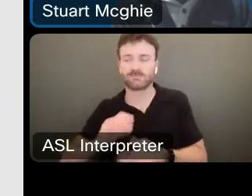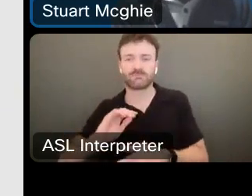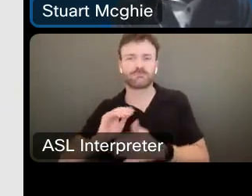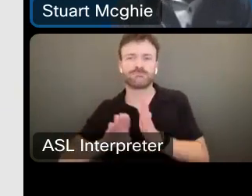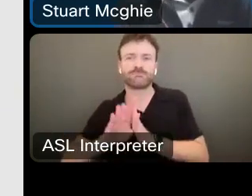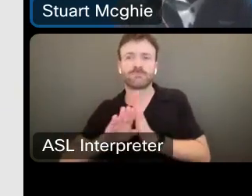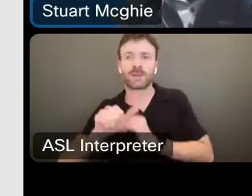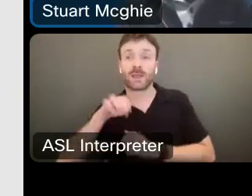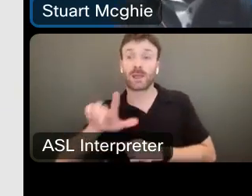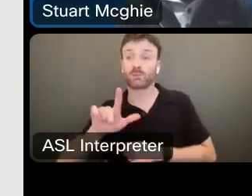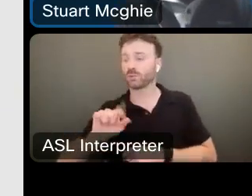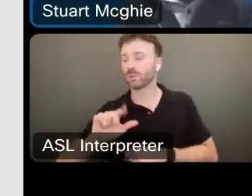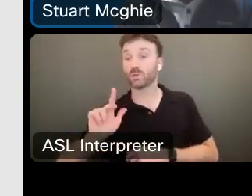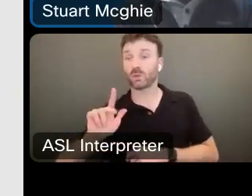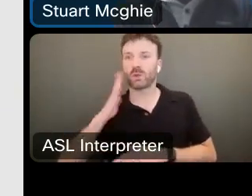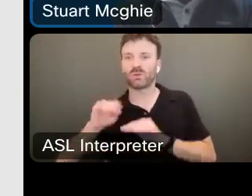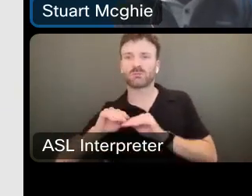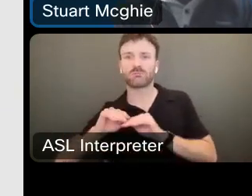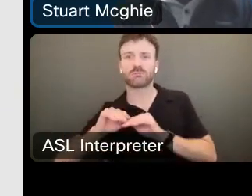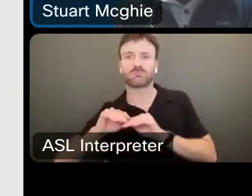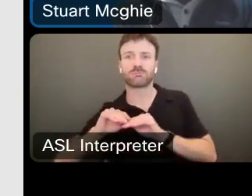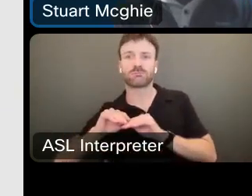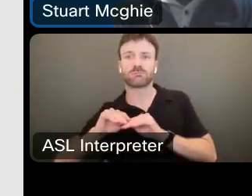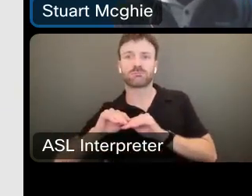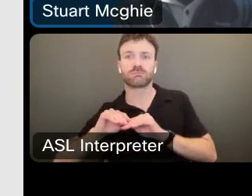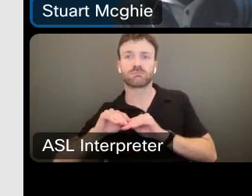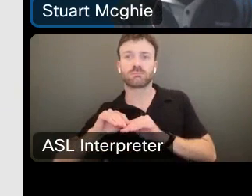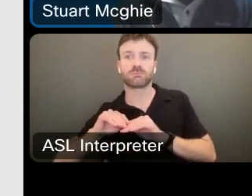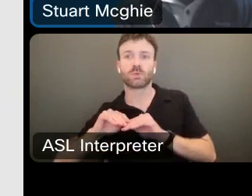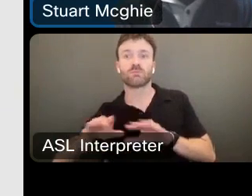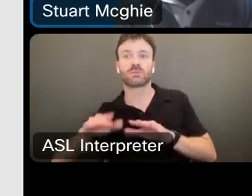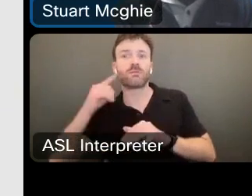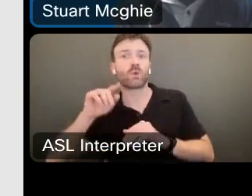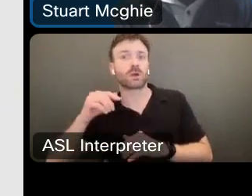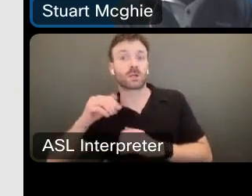These will be out in construction tenders for this year.